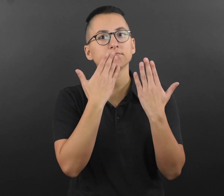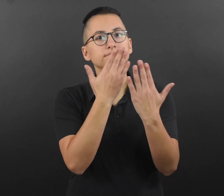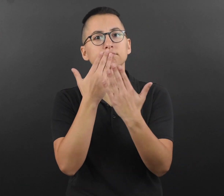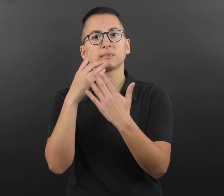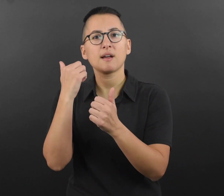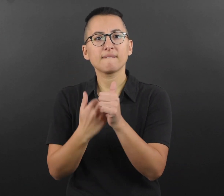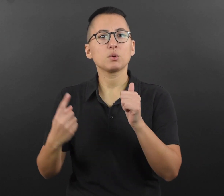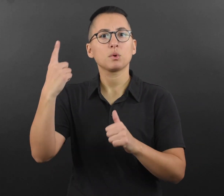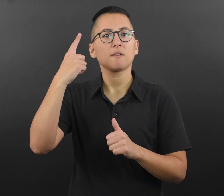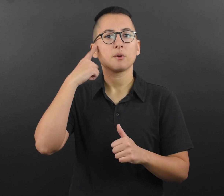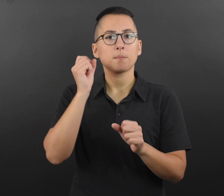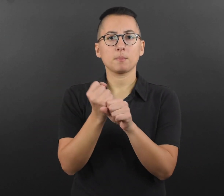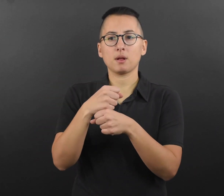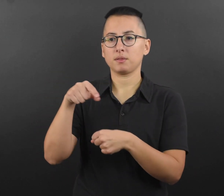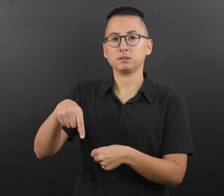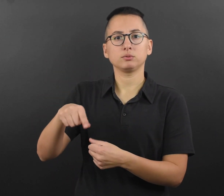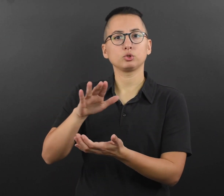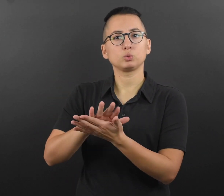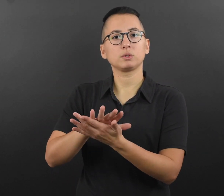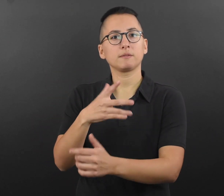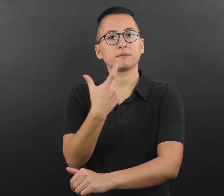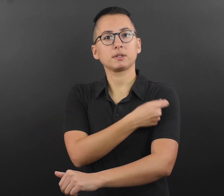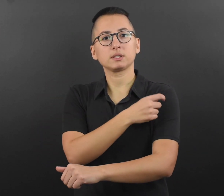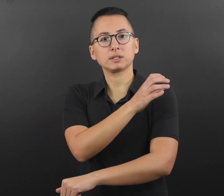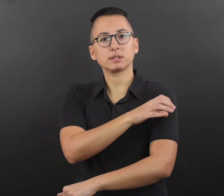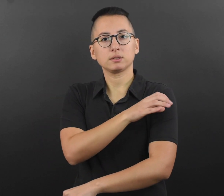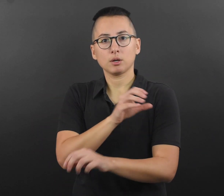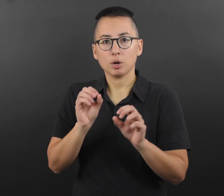Thank you to everyone who makes these school vaccine clinics an opportunity